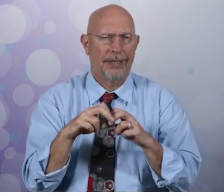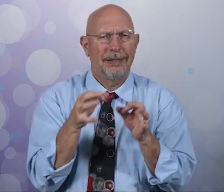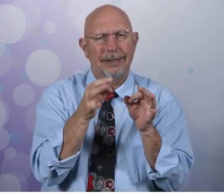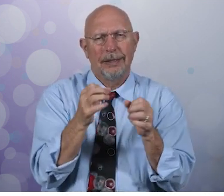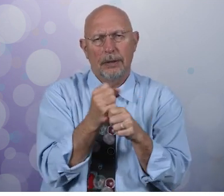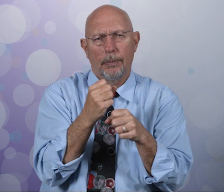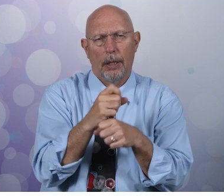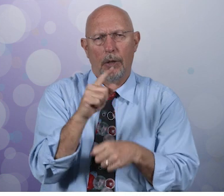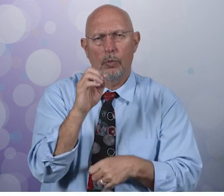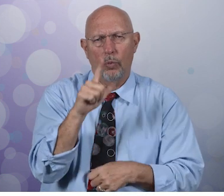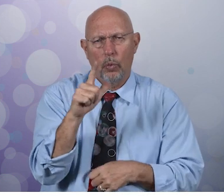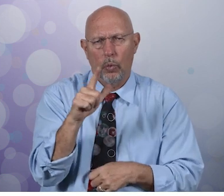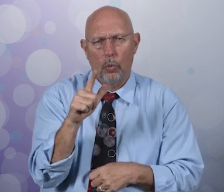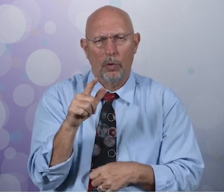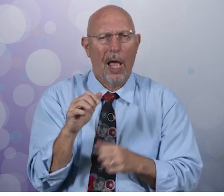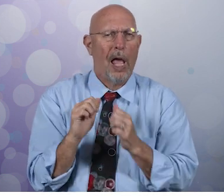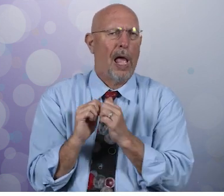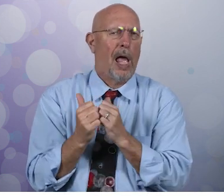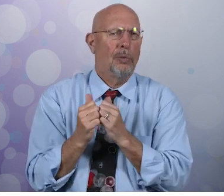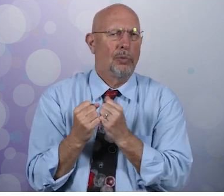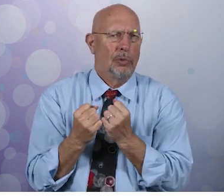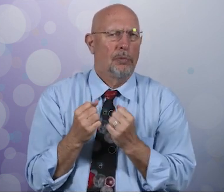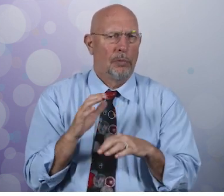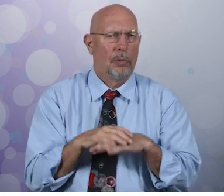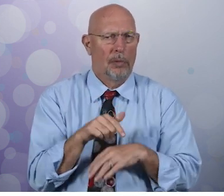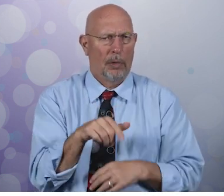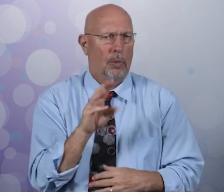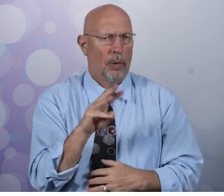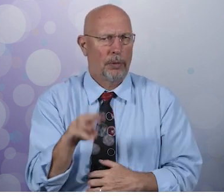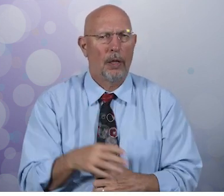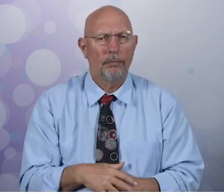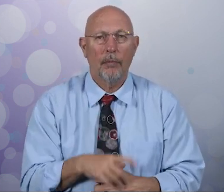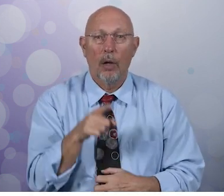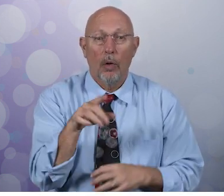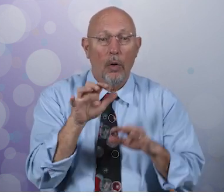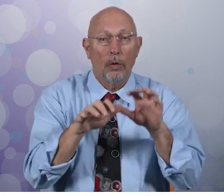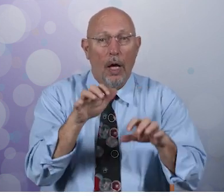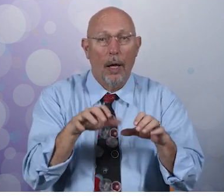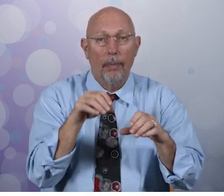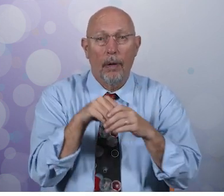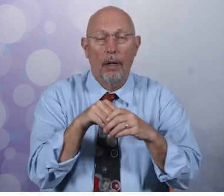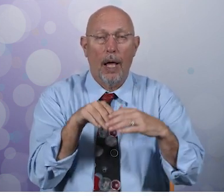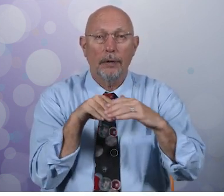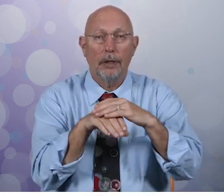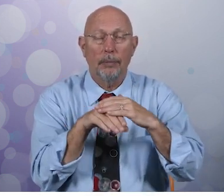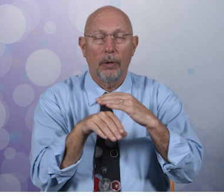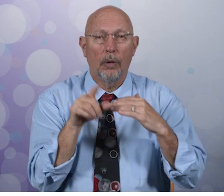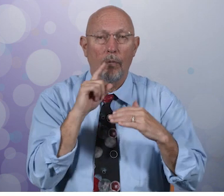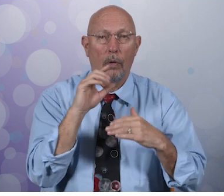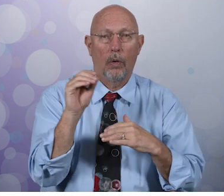Tool housed on this website. If you type in accessibility for Ohio state test,